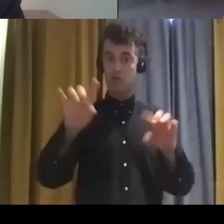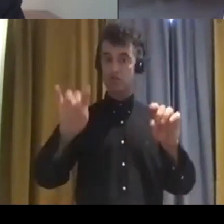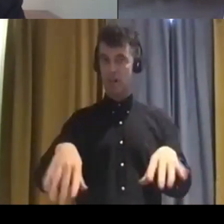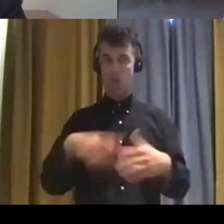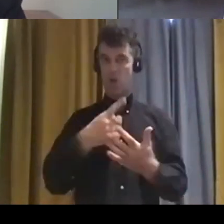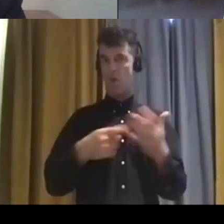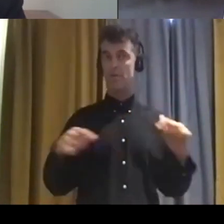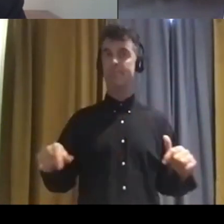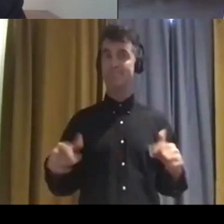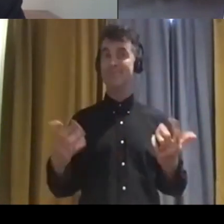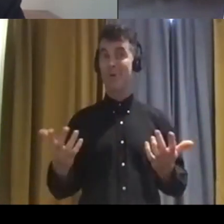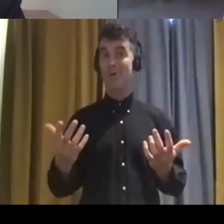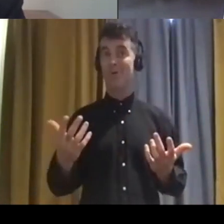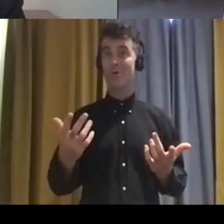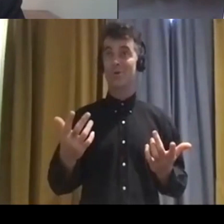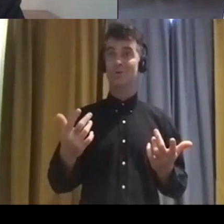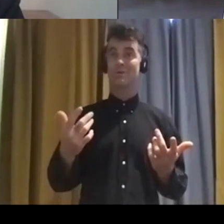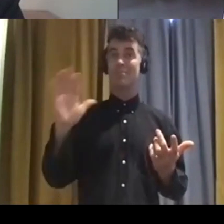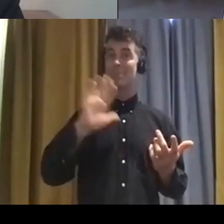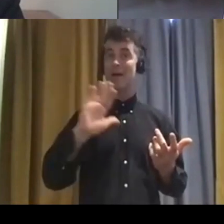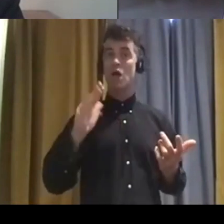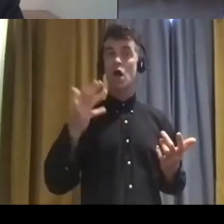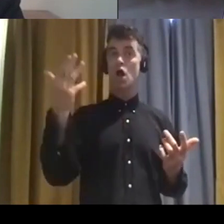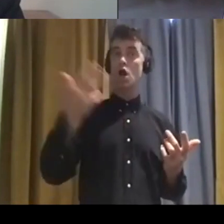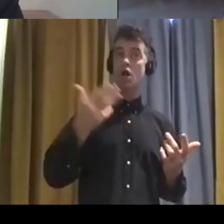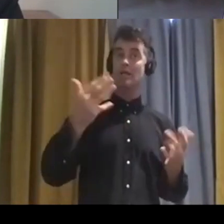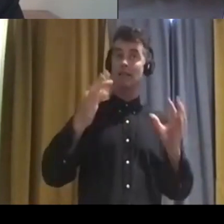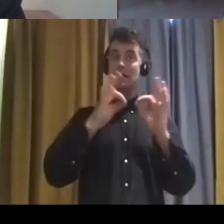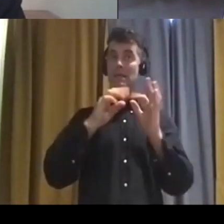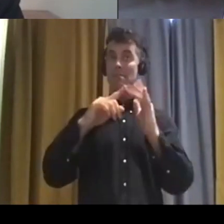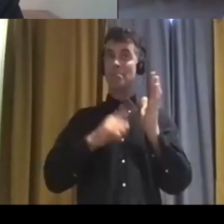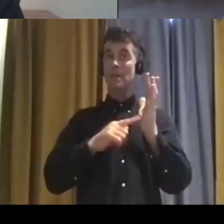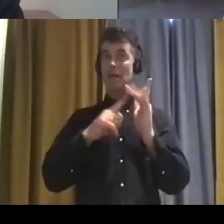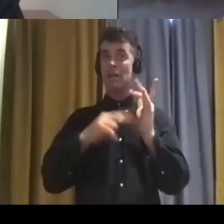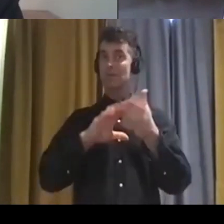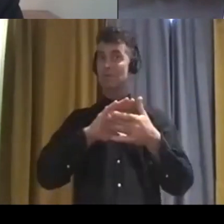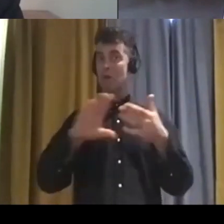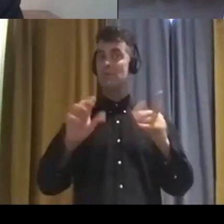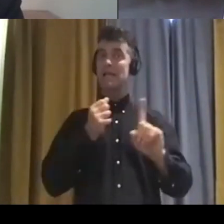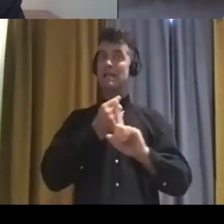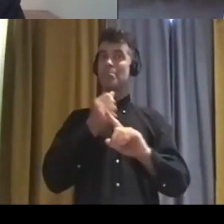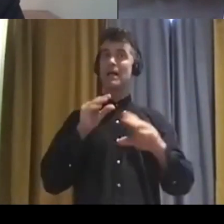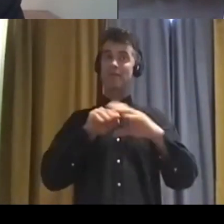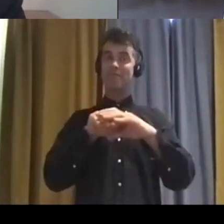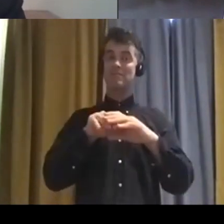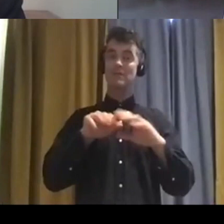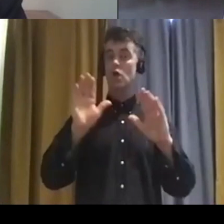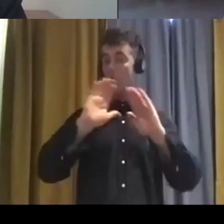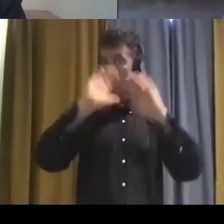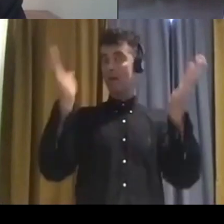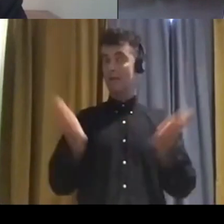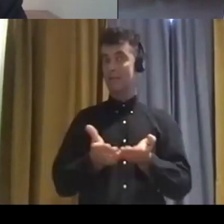of brings us to around 19 billion dollars in impact investments. In globally The GIIN